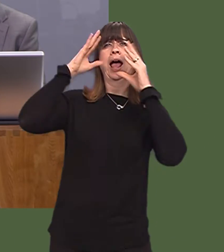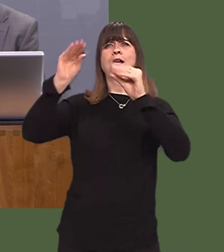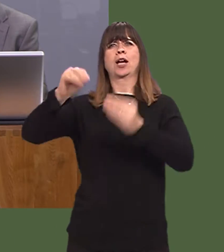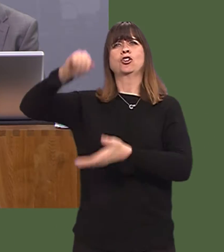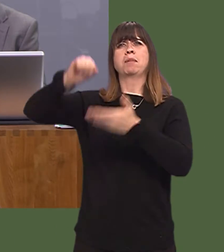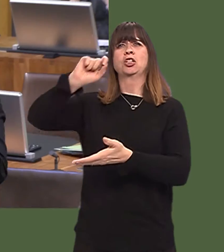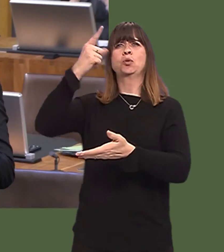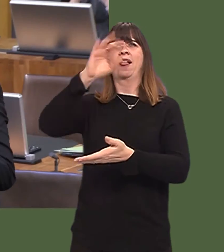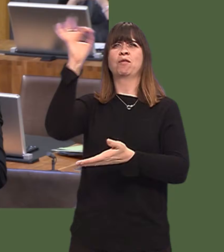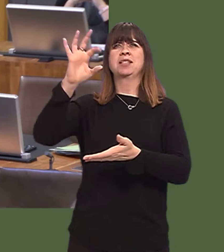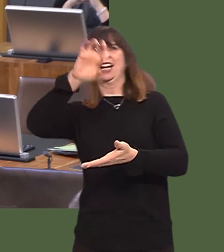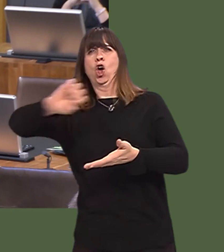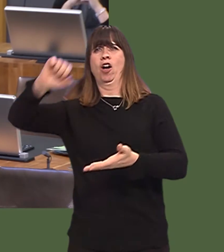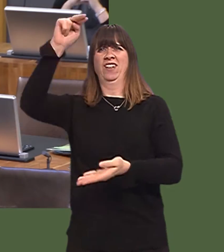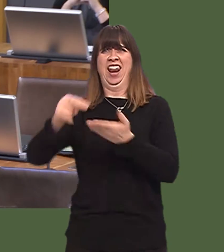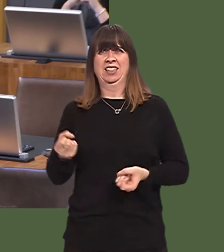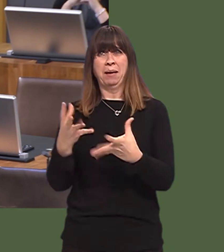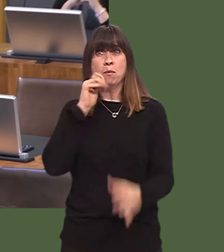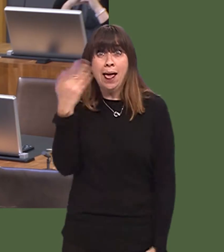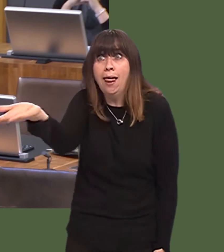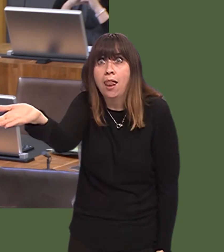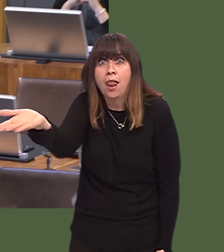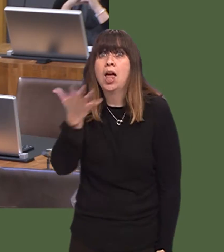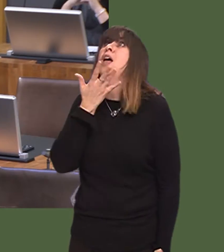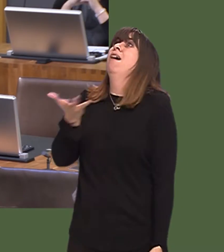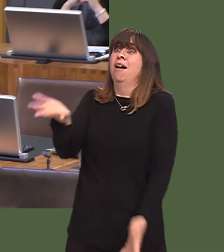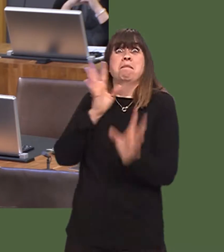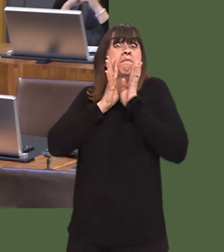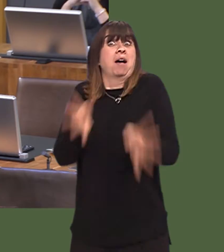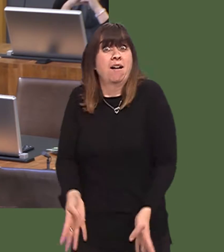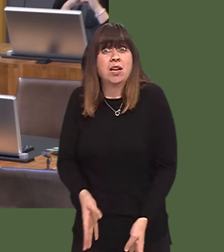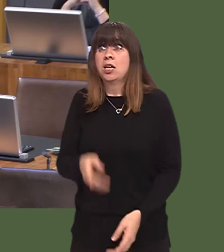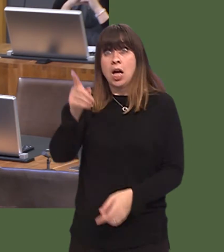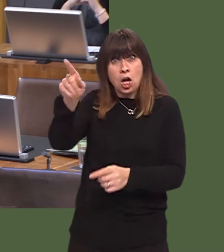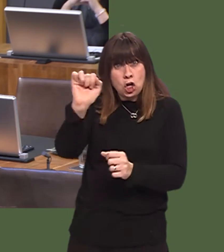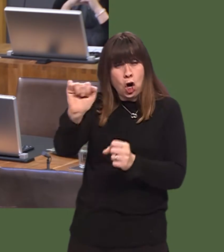To be lectured by somebody whose party is failing to build schools in Englandófailing